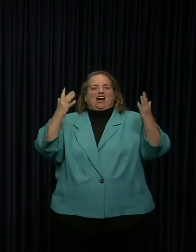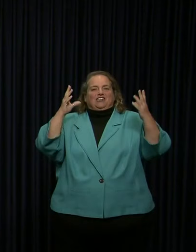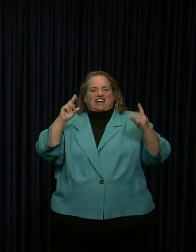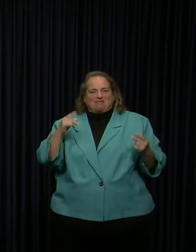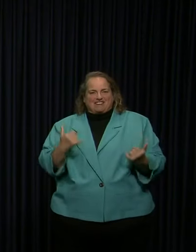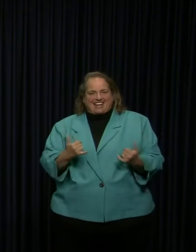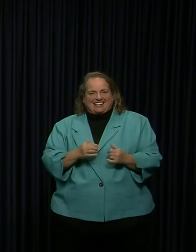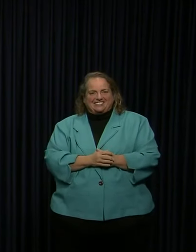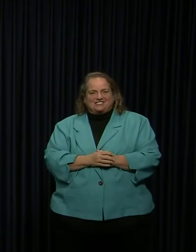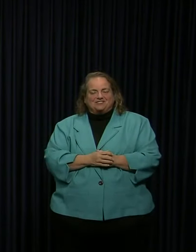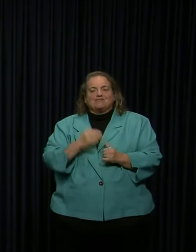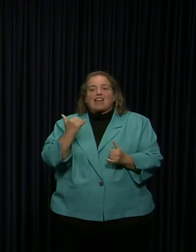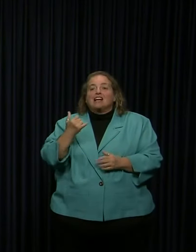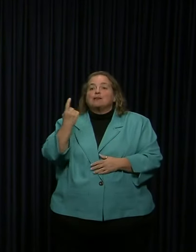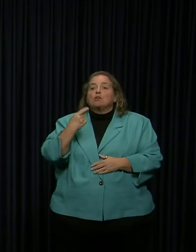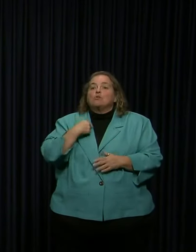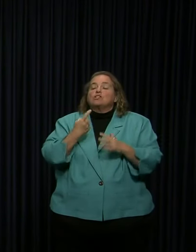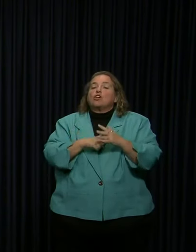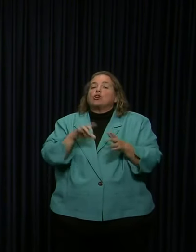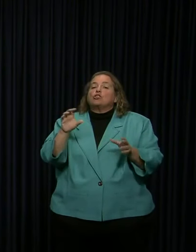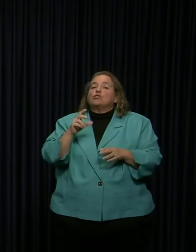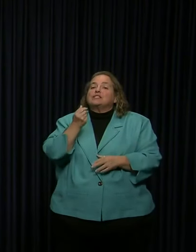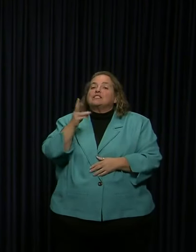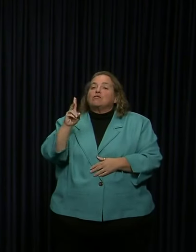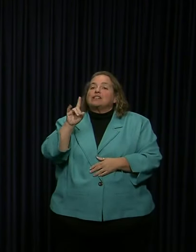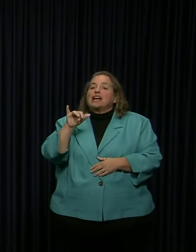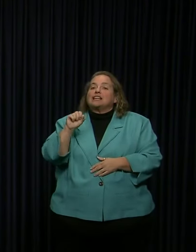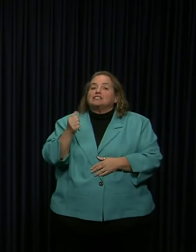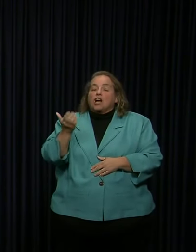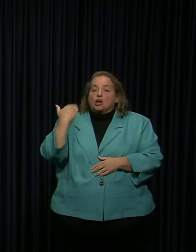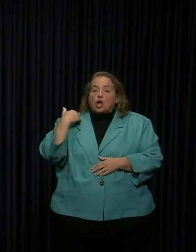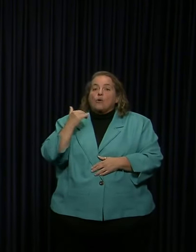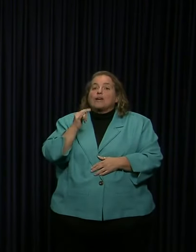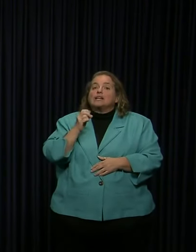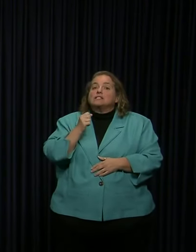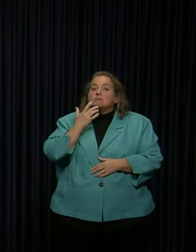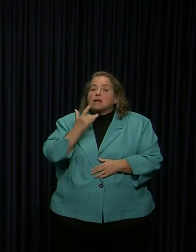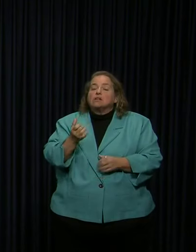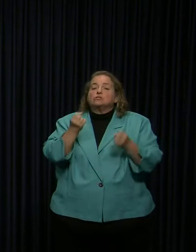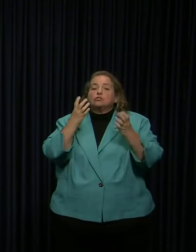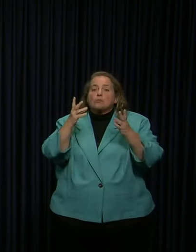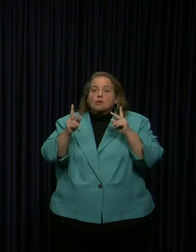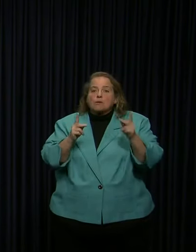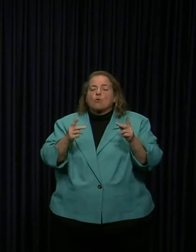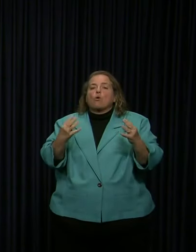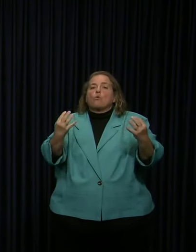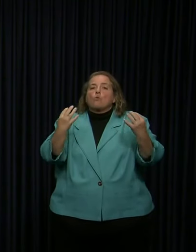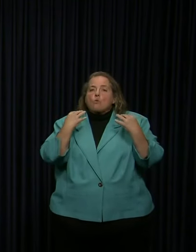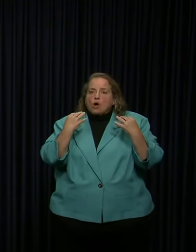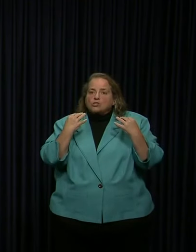SO HEALTHY, THIS IS ALSO STRENGTH AND COURAGE, BUT IT'S HEALTHY AT HOME.